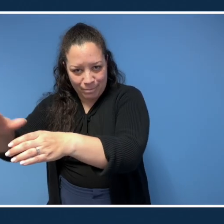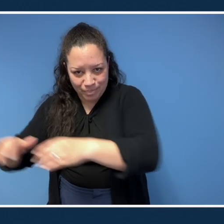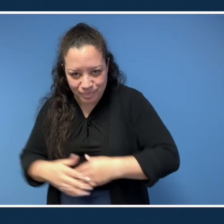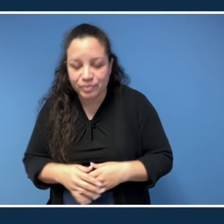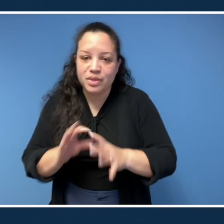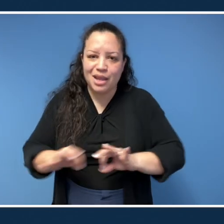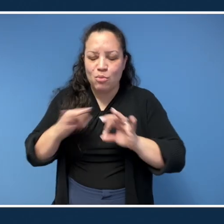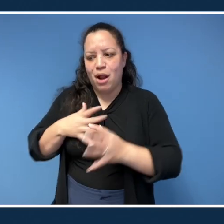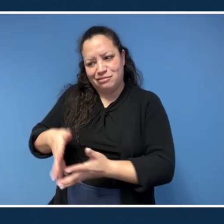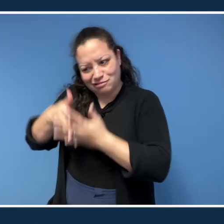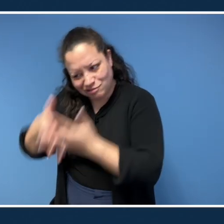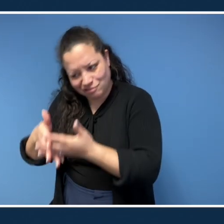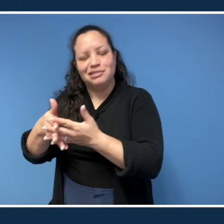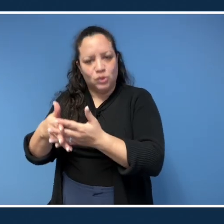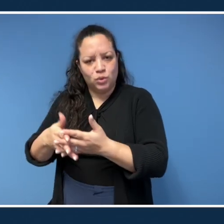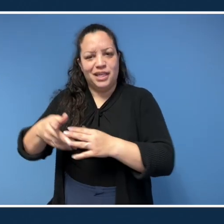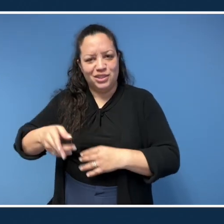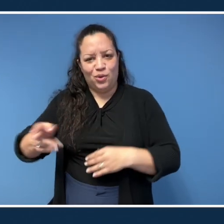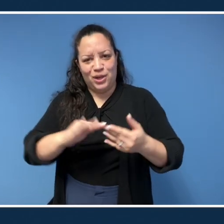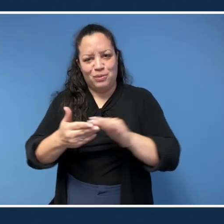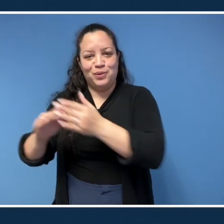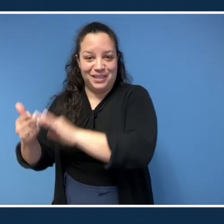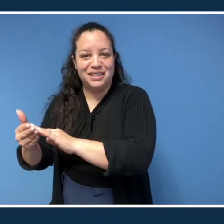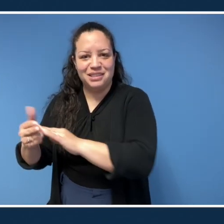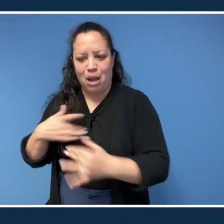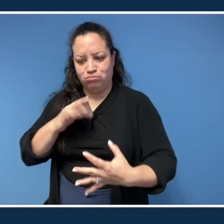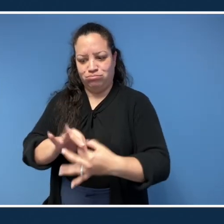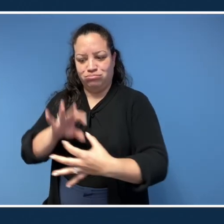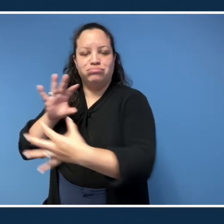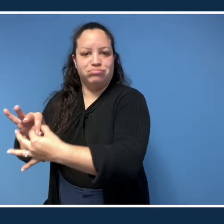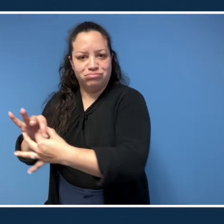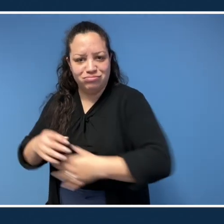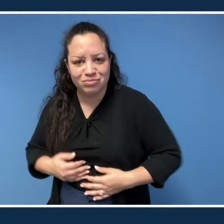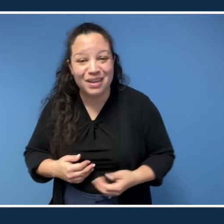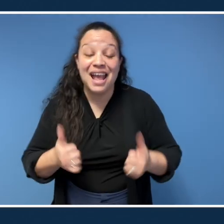communities in that sense. So typically what I say when I'm when I meet individuals is that I'm 8th